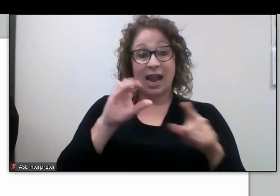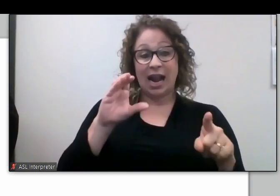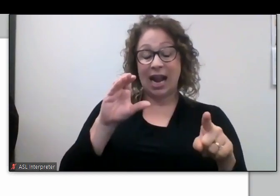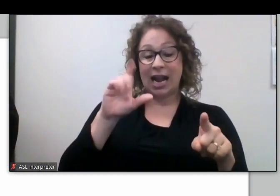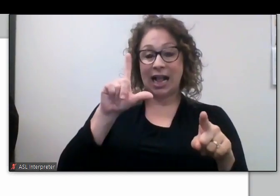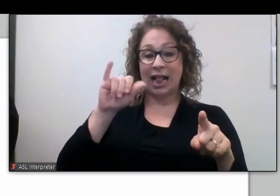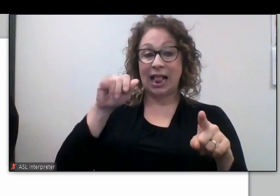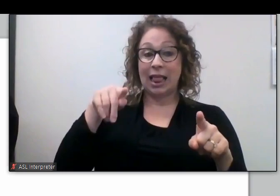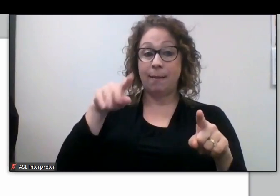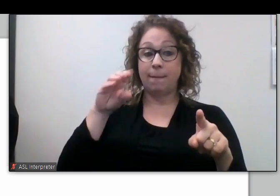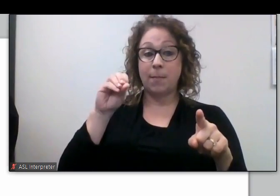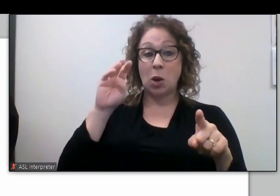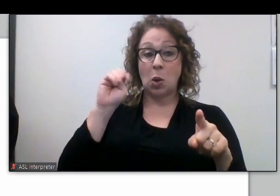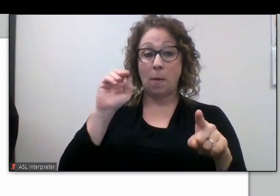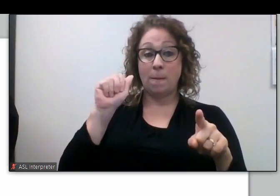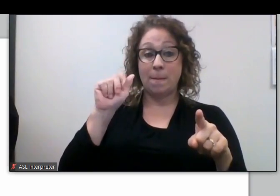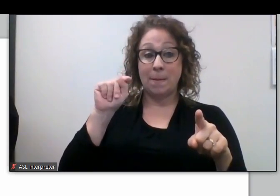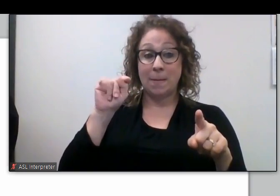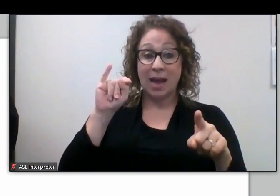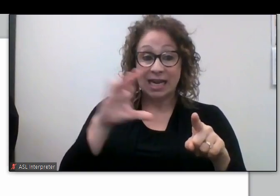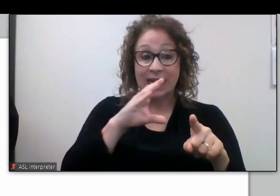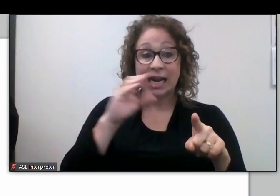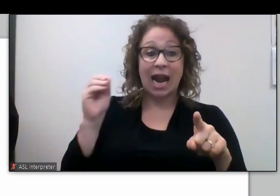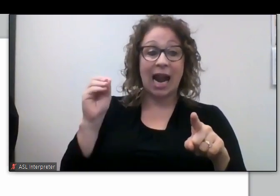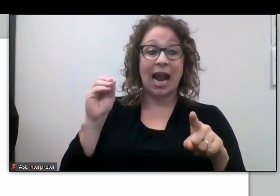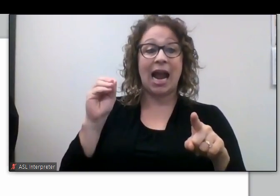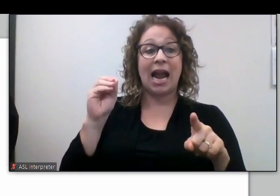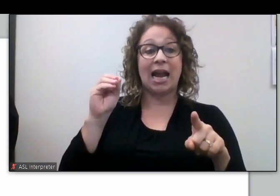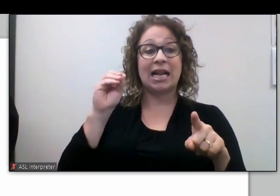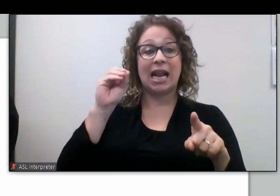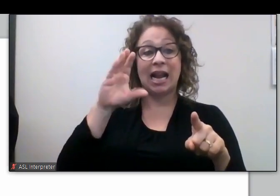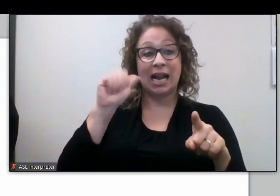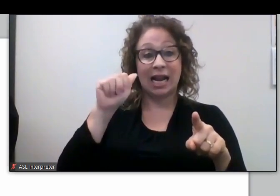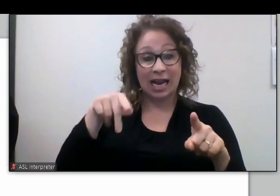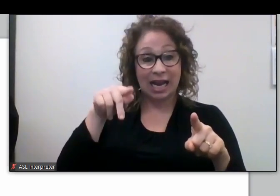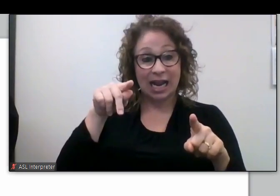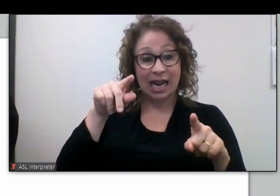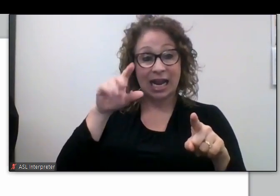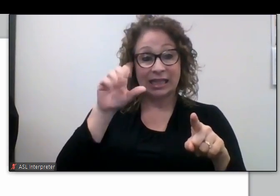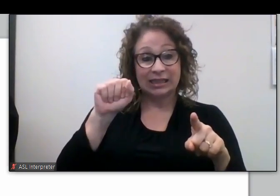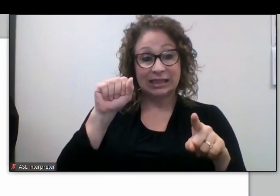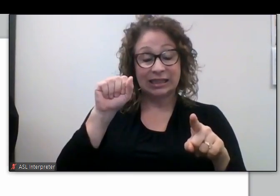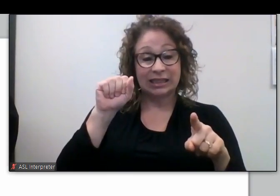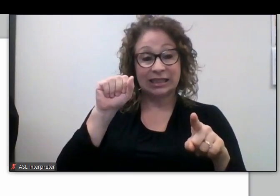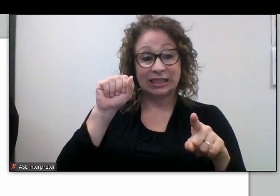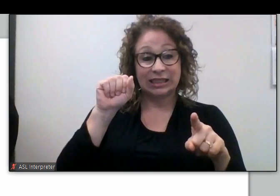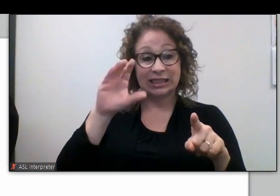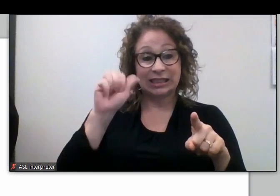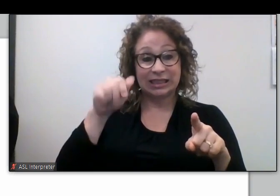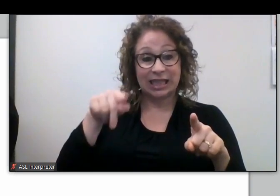that support live real-time captioning. and for closed captions on your social media videos,